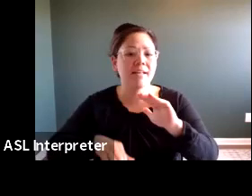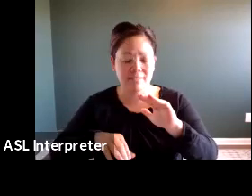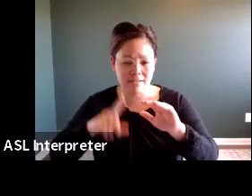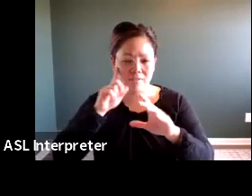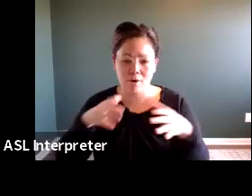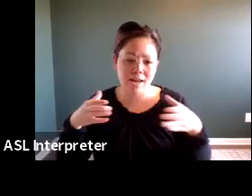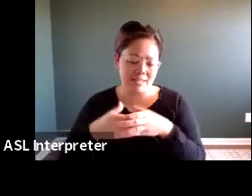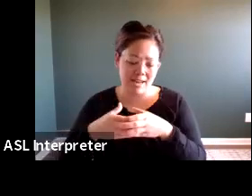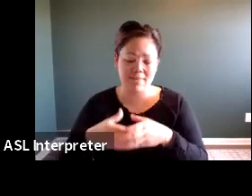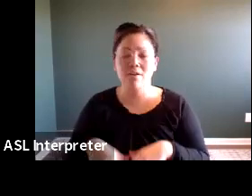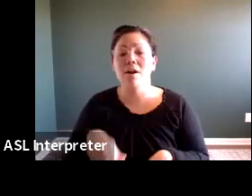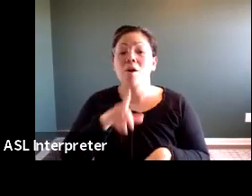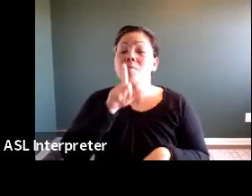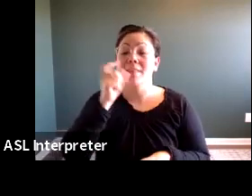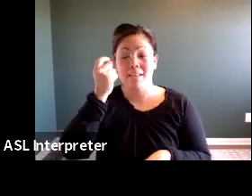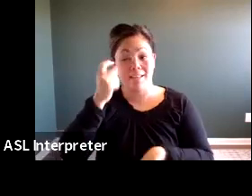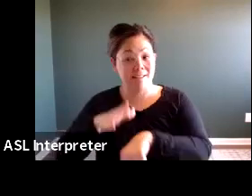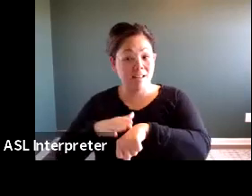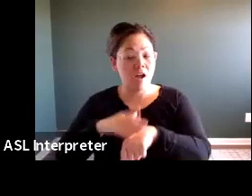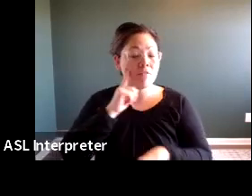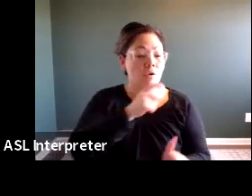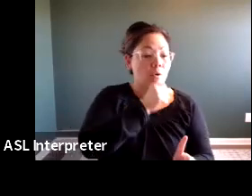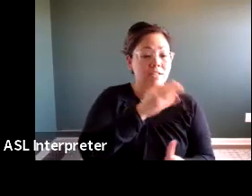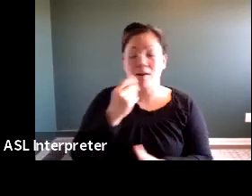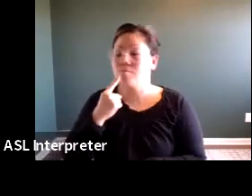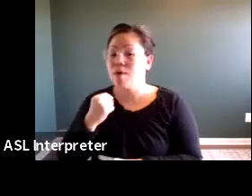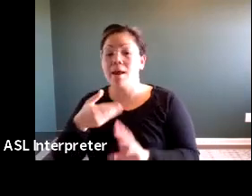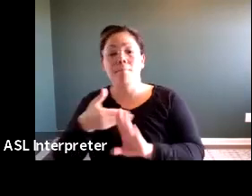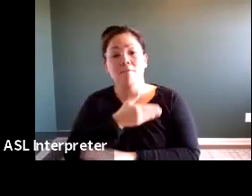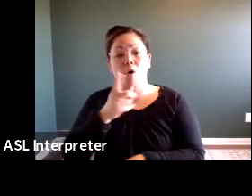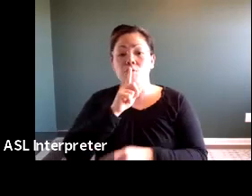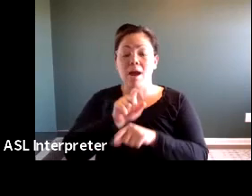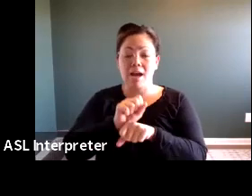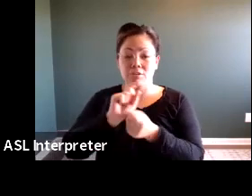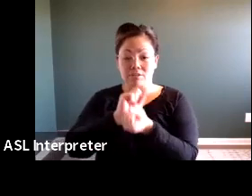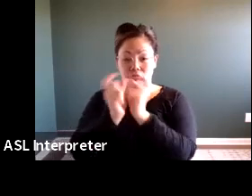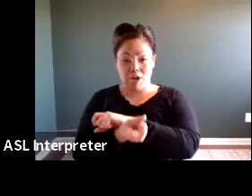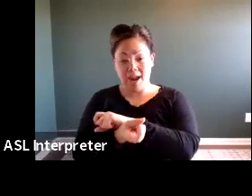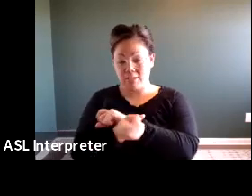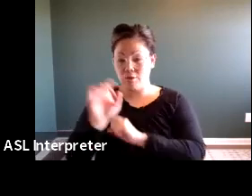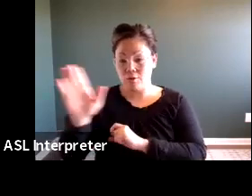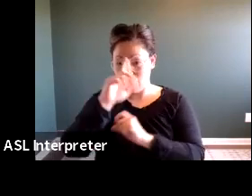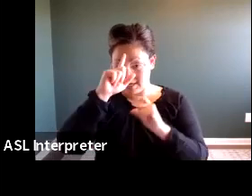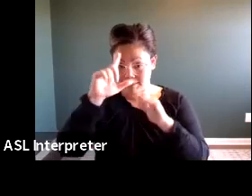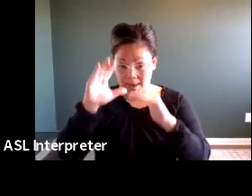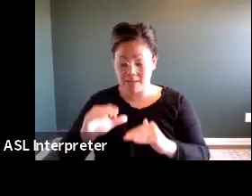Know that both for orange and red before you would actually change what you were doing and the expectations to expand